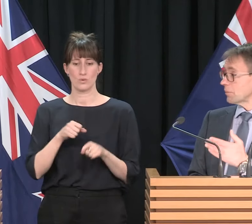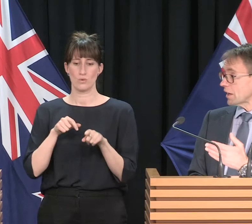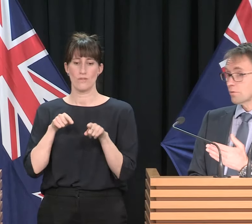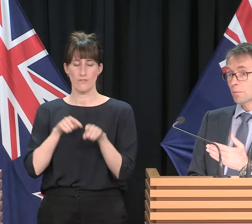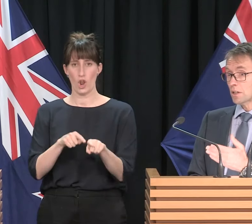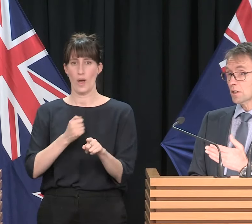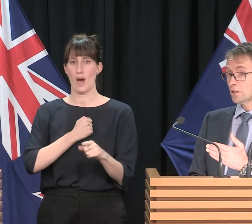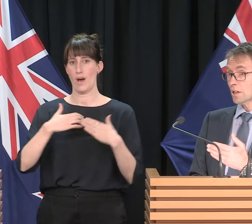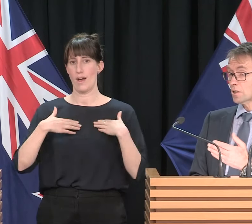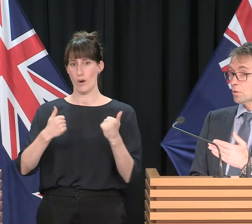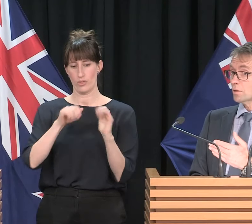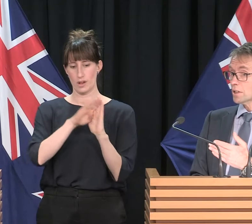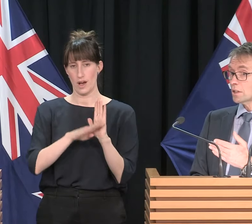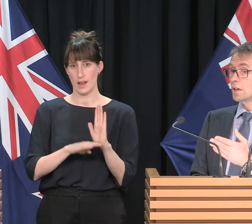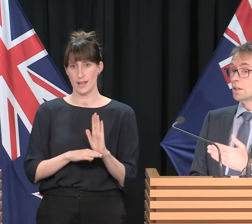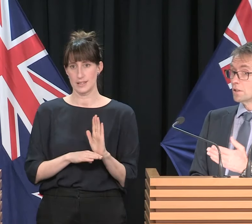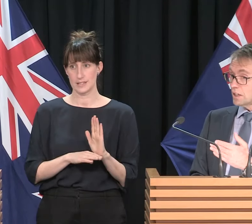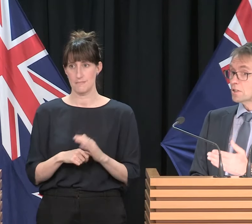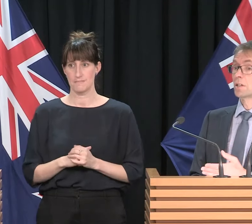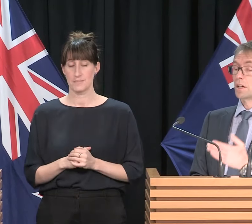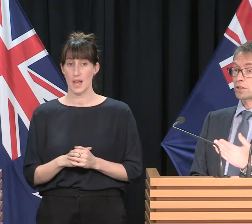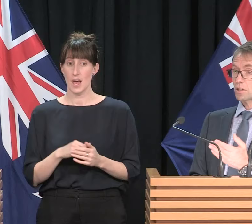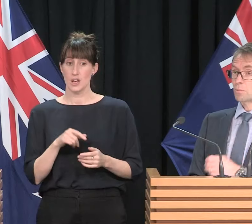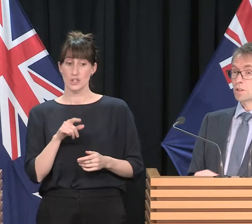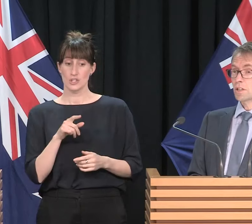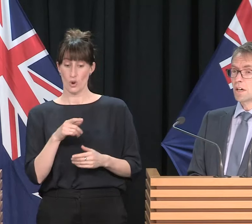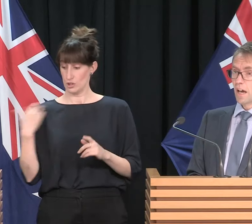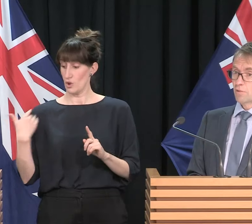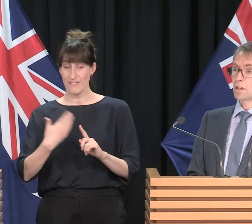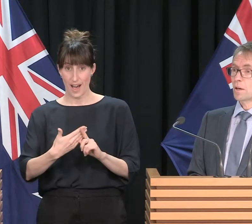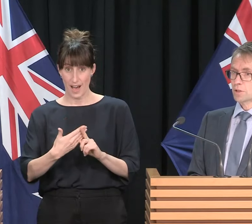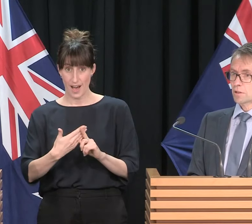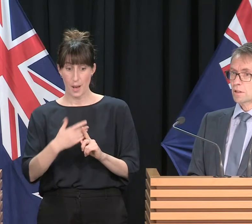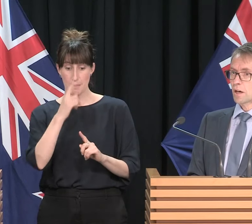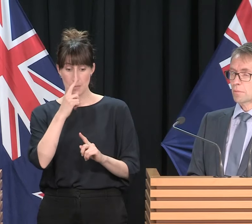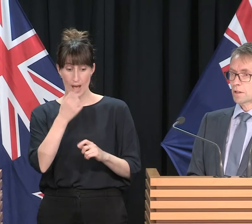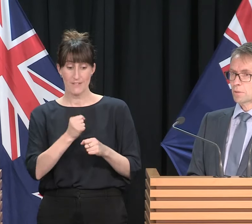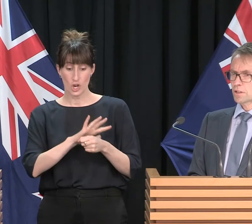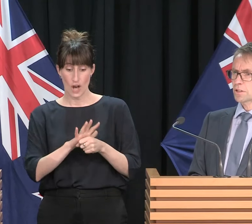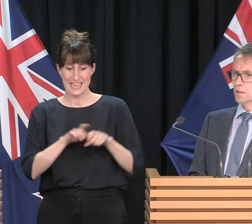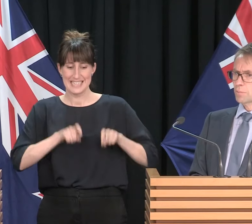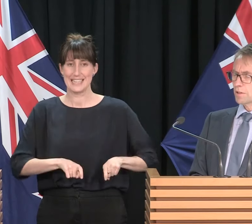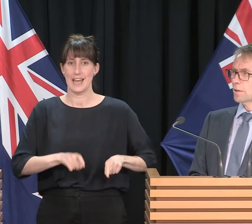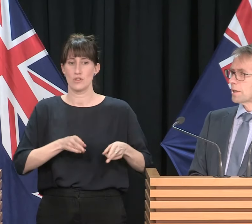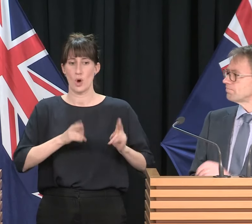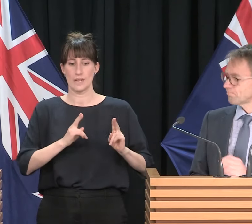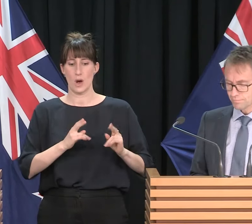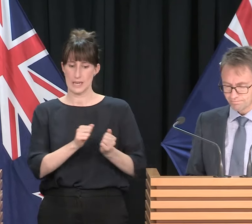So we're asking the members of the public to view face masks